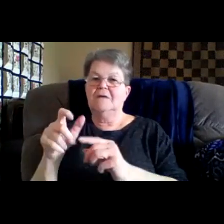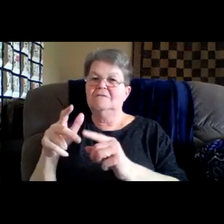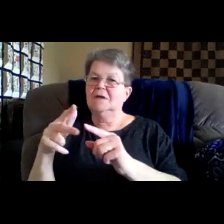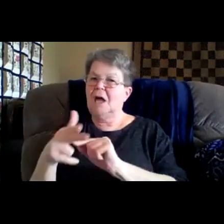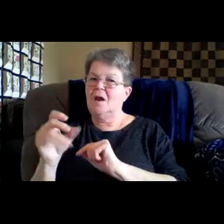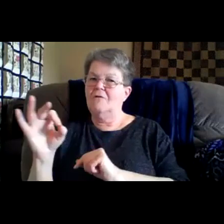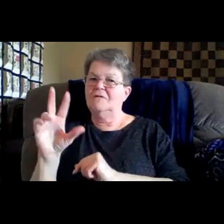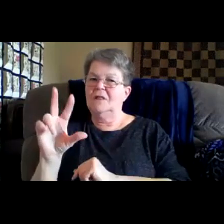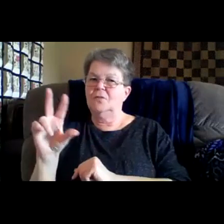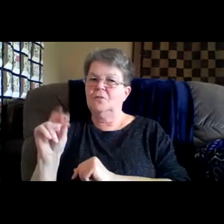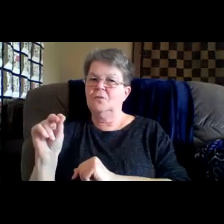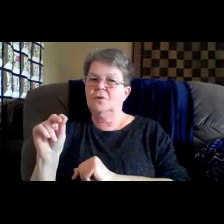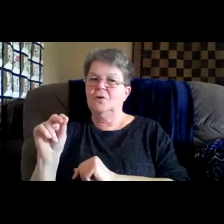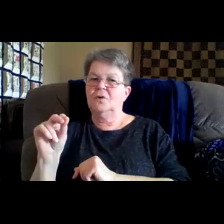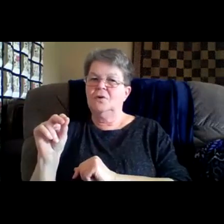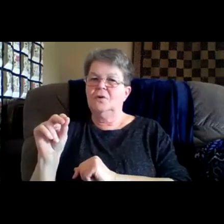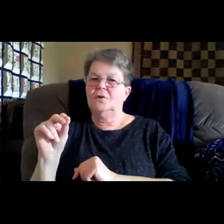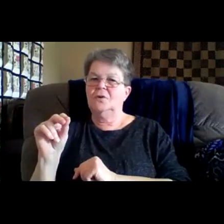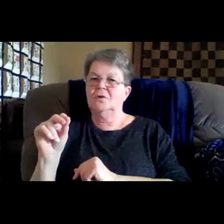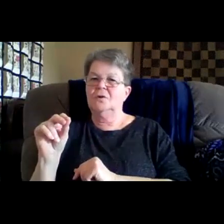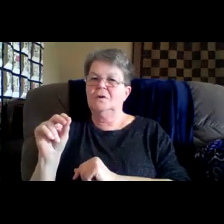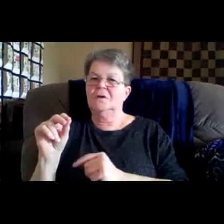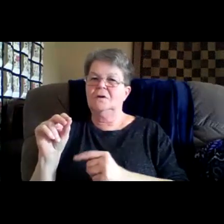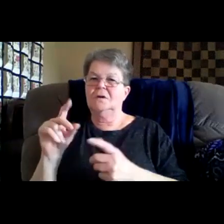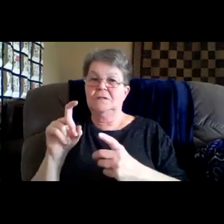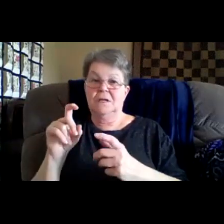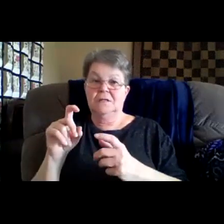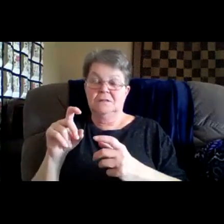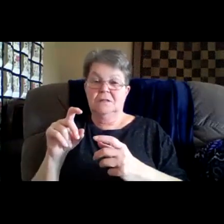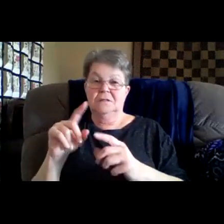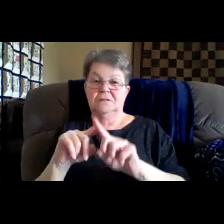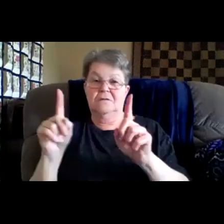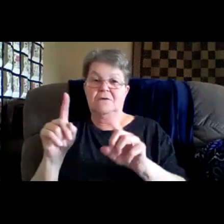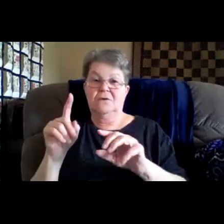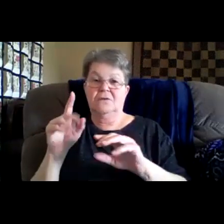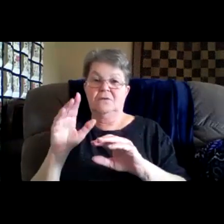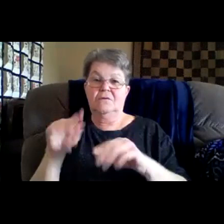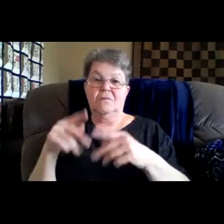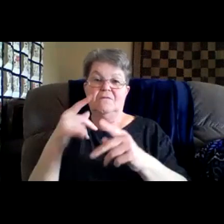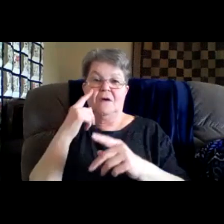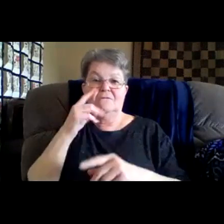But does this differ when you're providing a service for older adults? It differs by person.